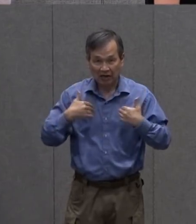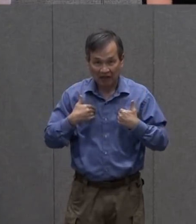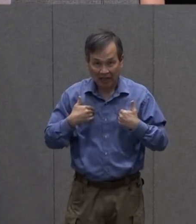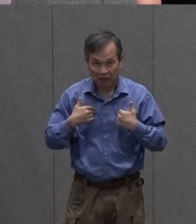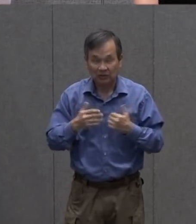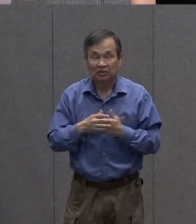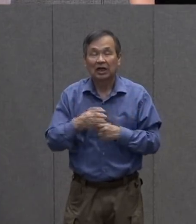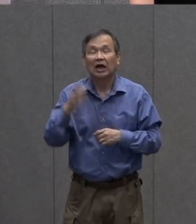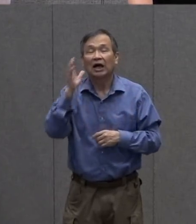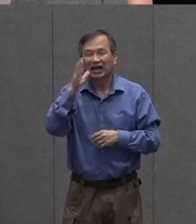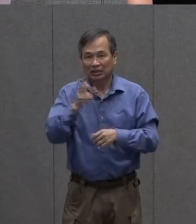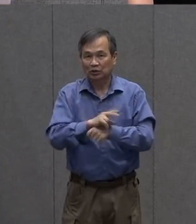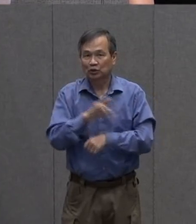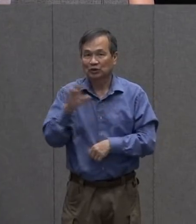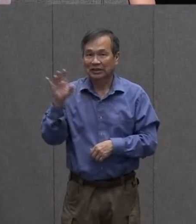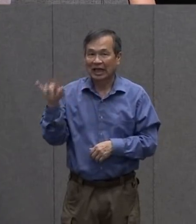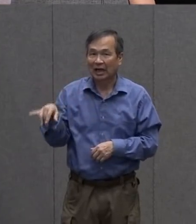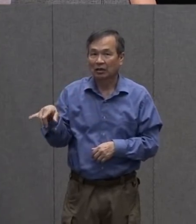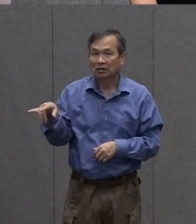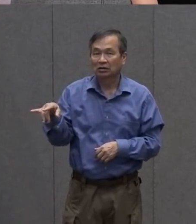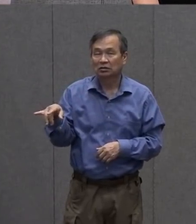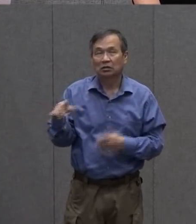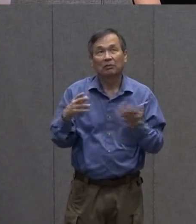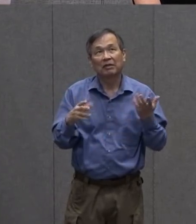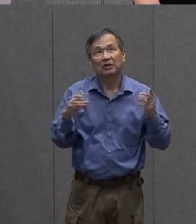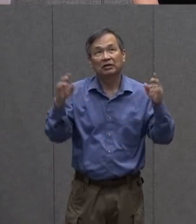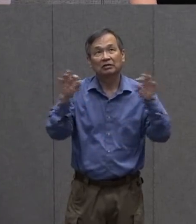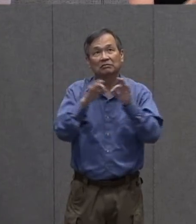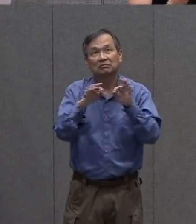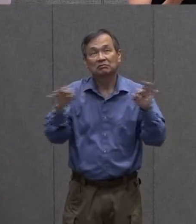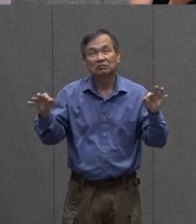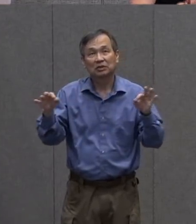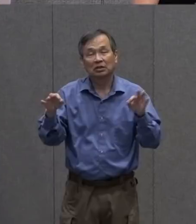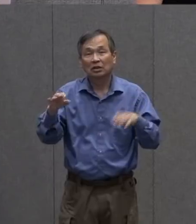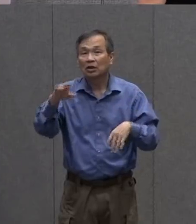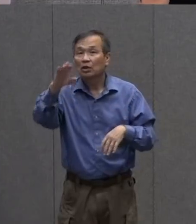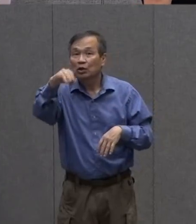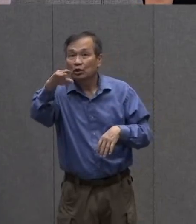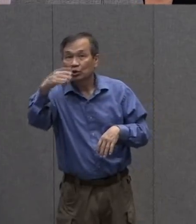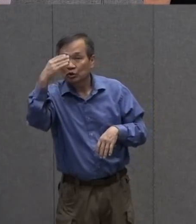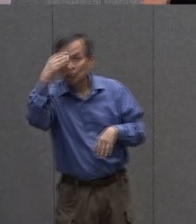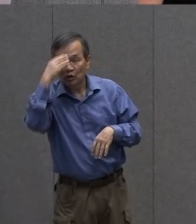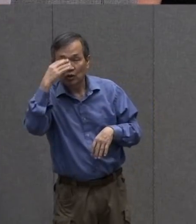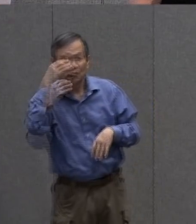I'm gonna use that. So maybe, we know Miss Jacobson